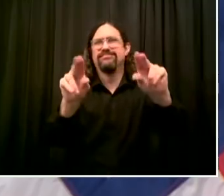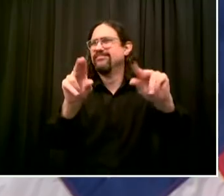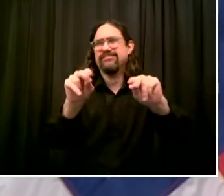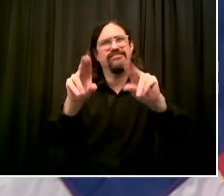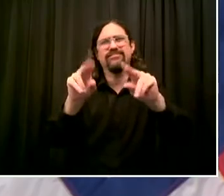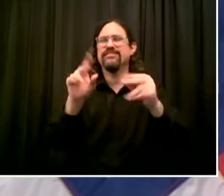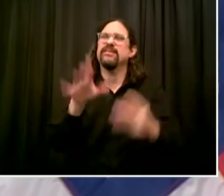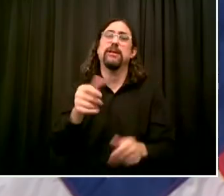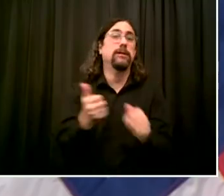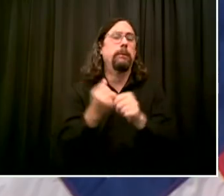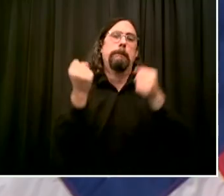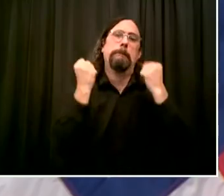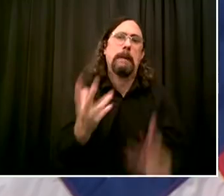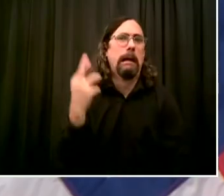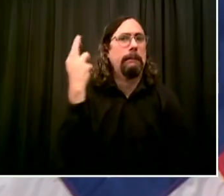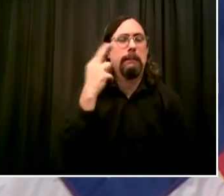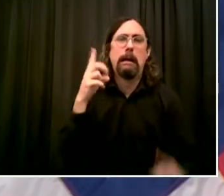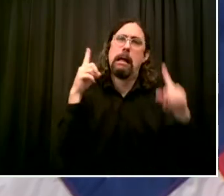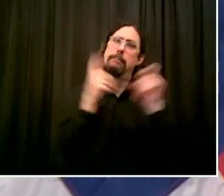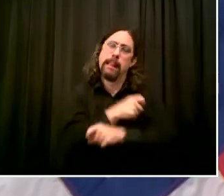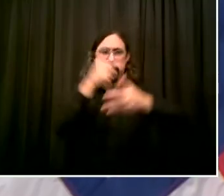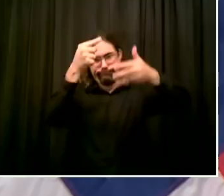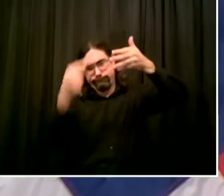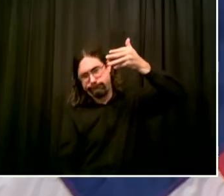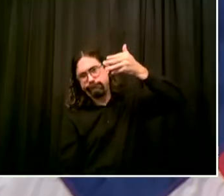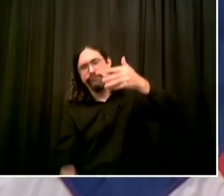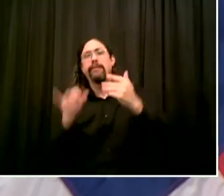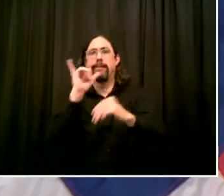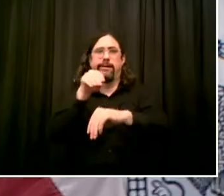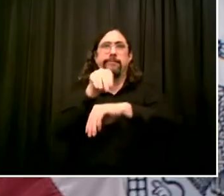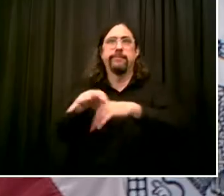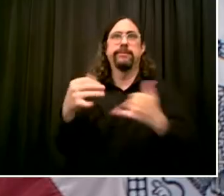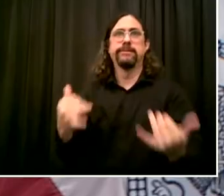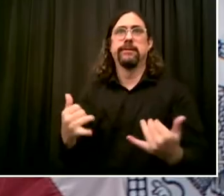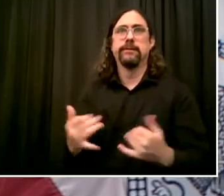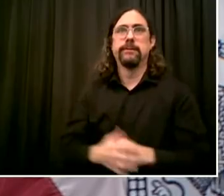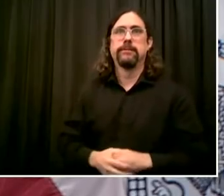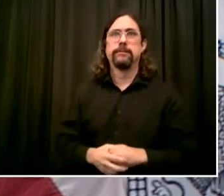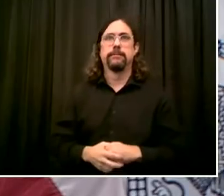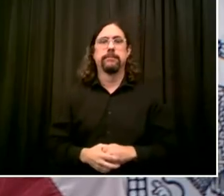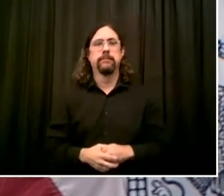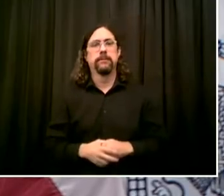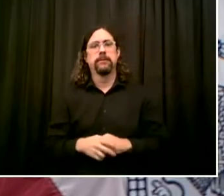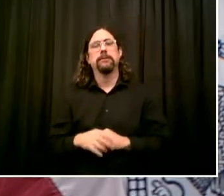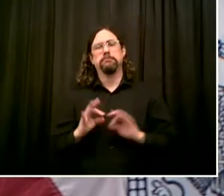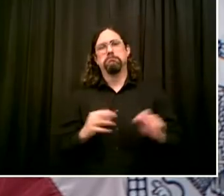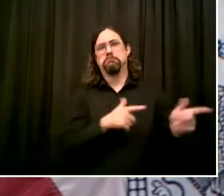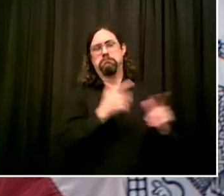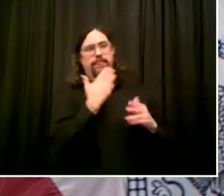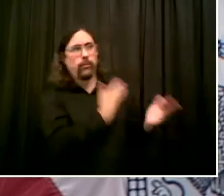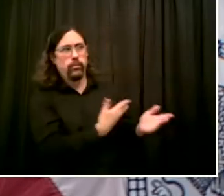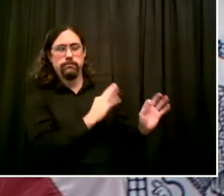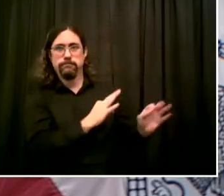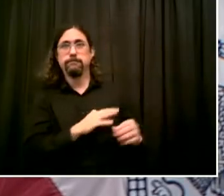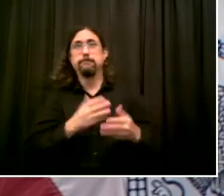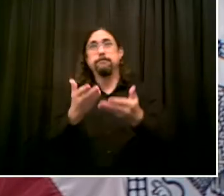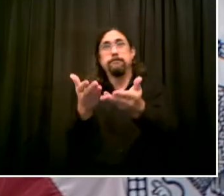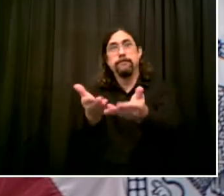, OTHER FACTORS GOES L WELBEYOND JUST A SMALL NUMBER OF